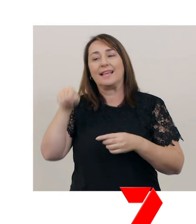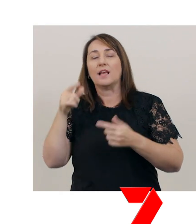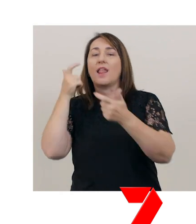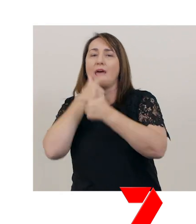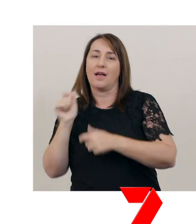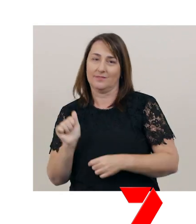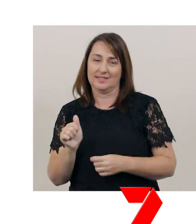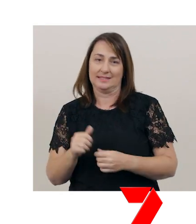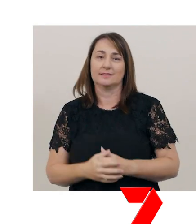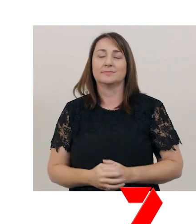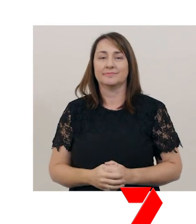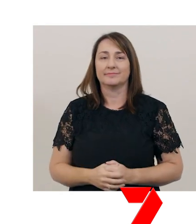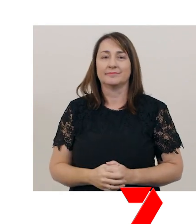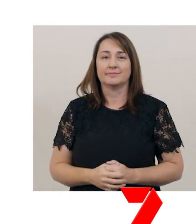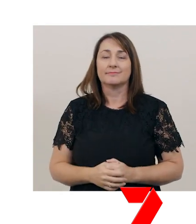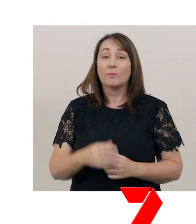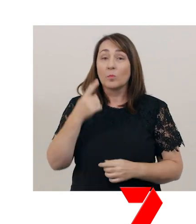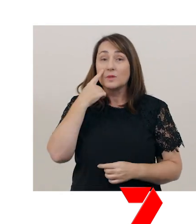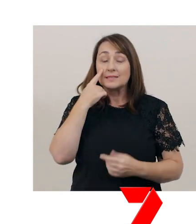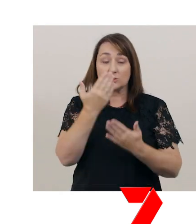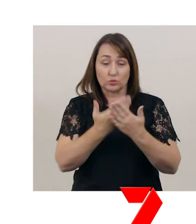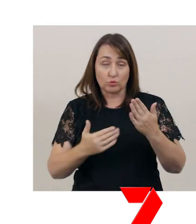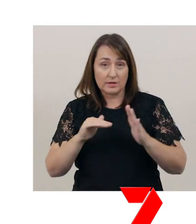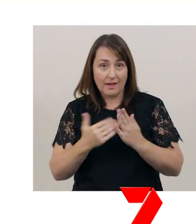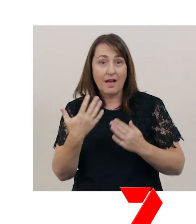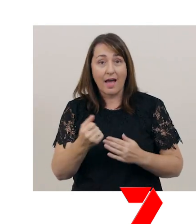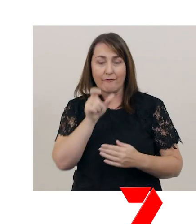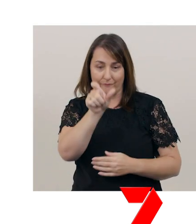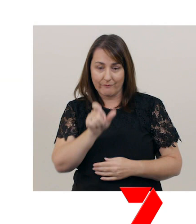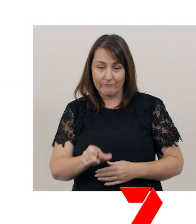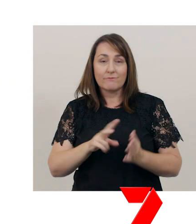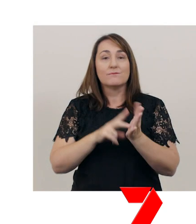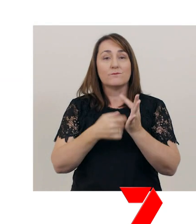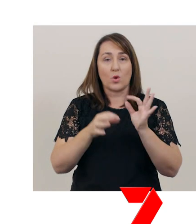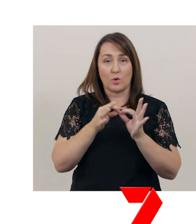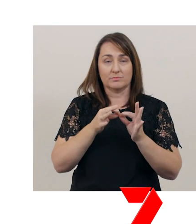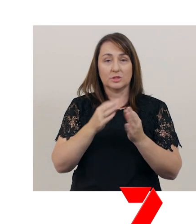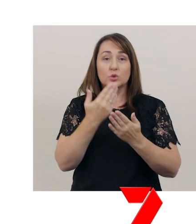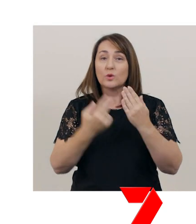Let’s see how verbs are used in a story. This story is called ‘A Verb for Herb’.